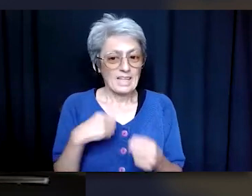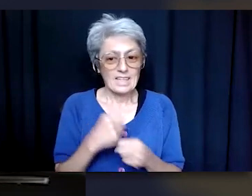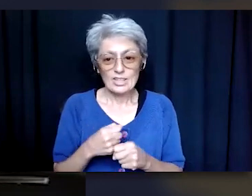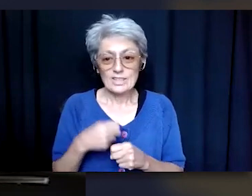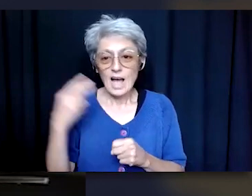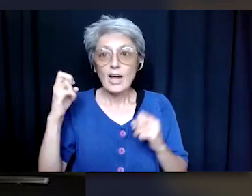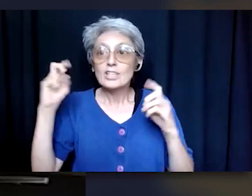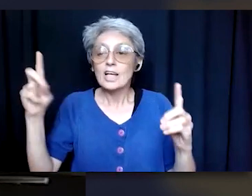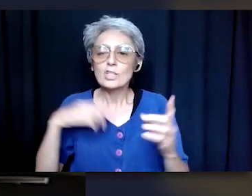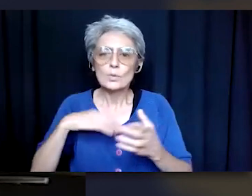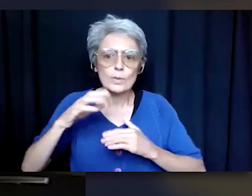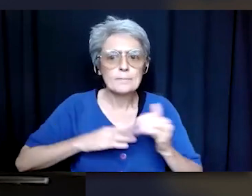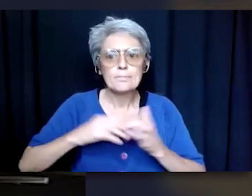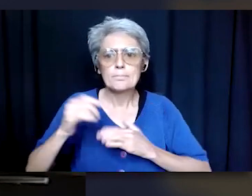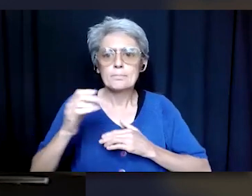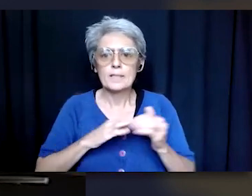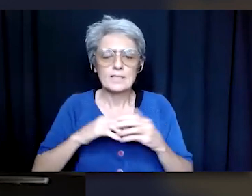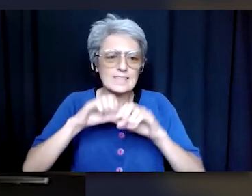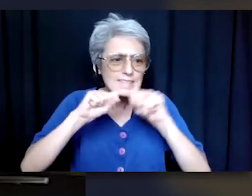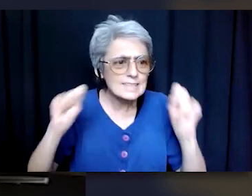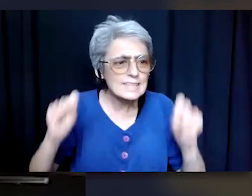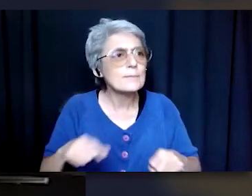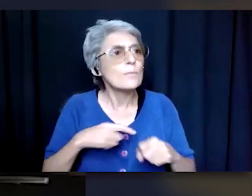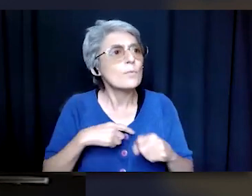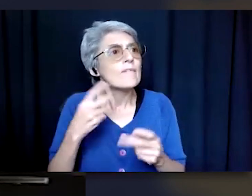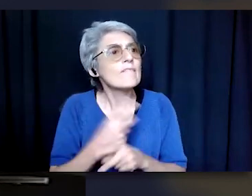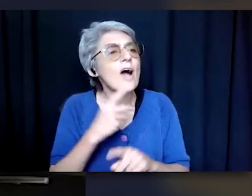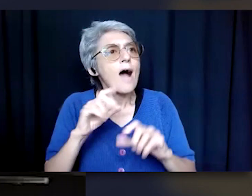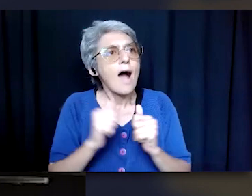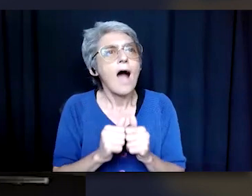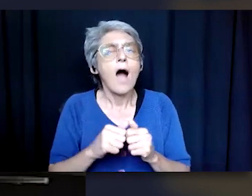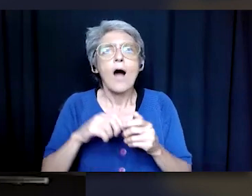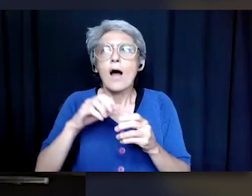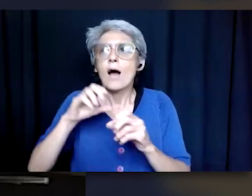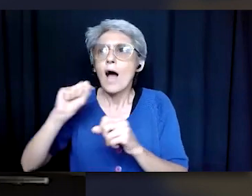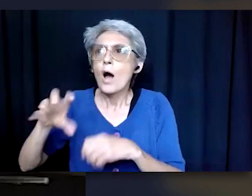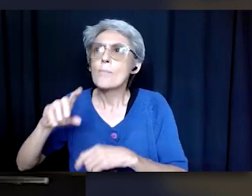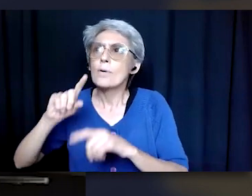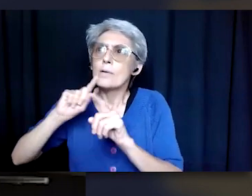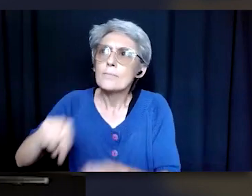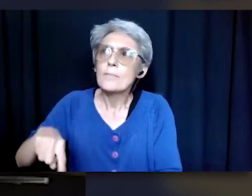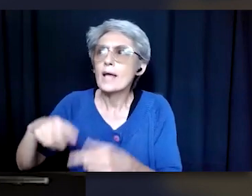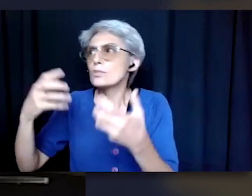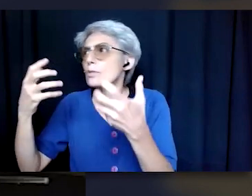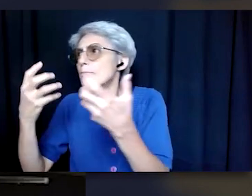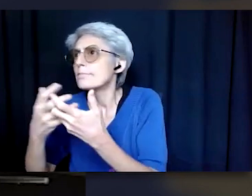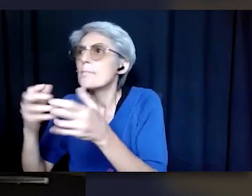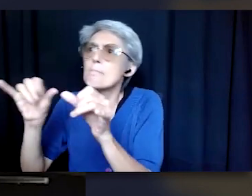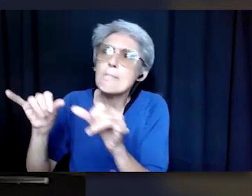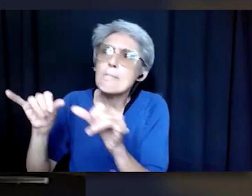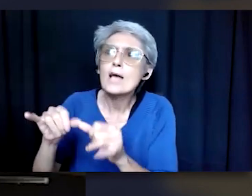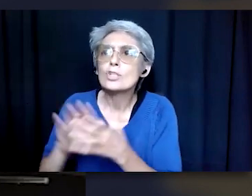that are fair and designed intentionally to try to create the experience that we’re trying to create.